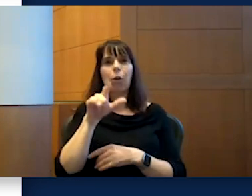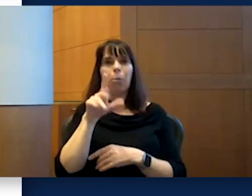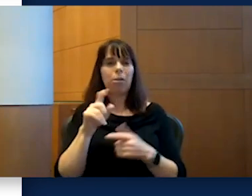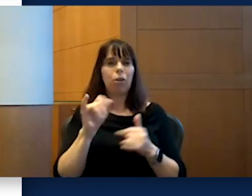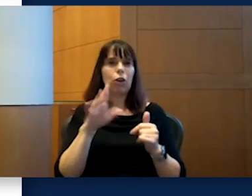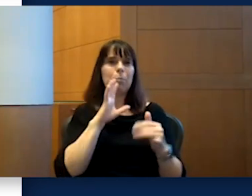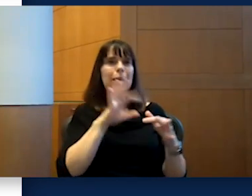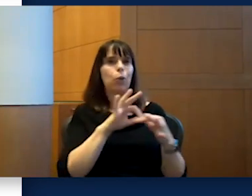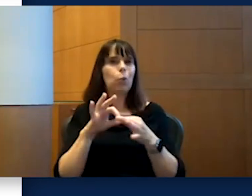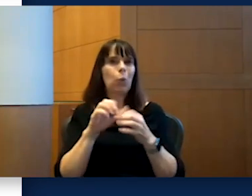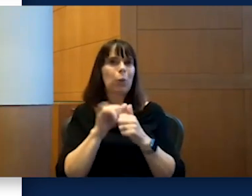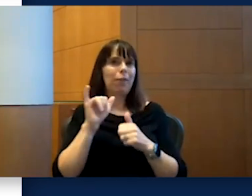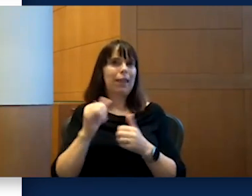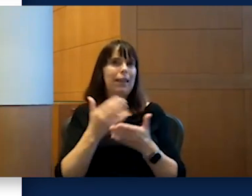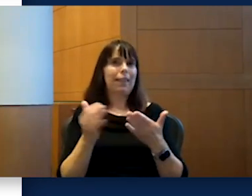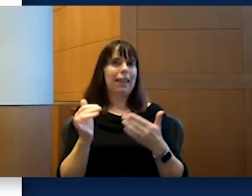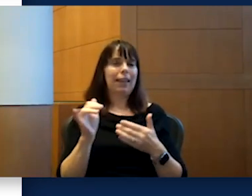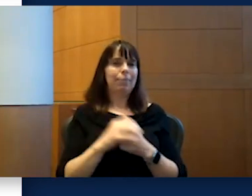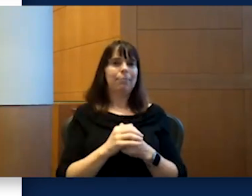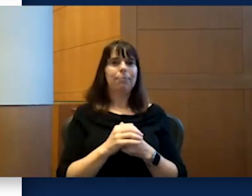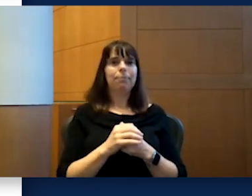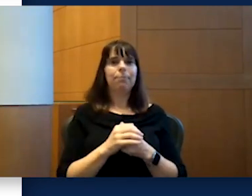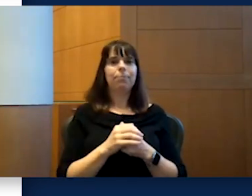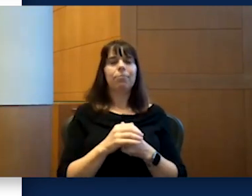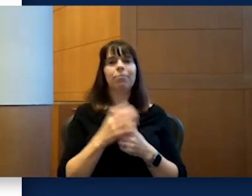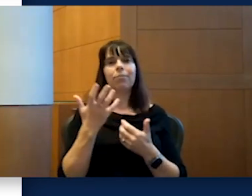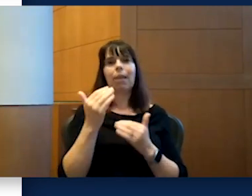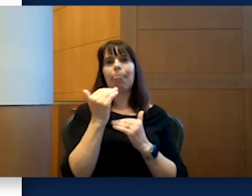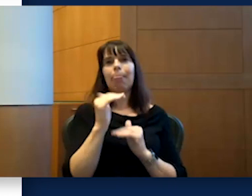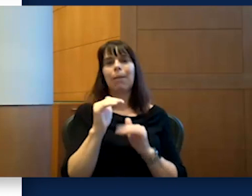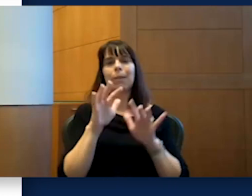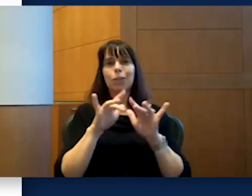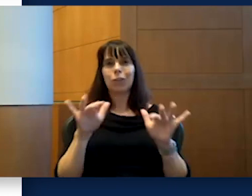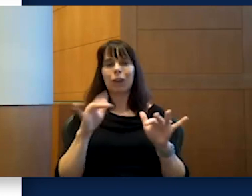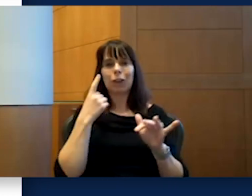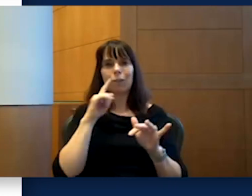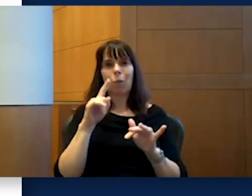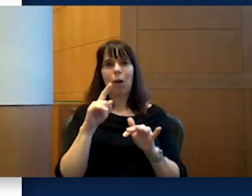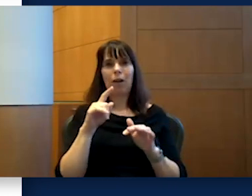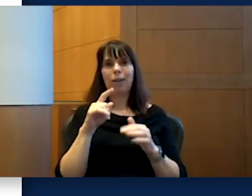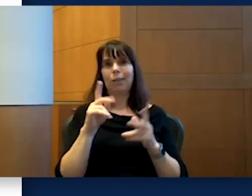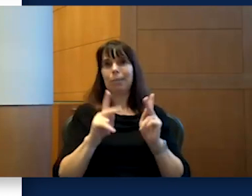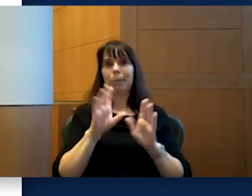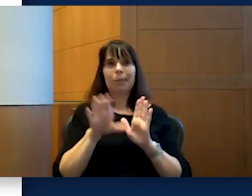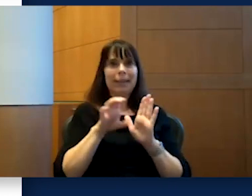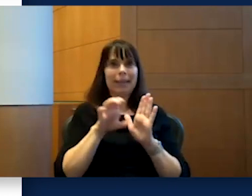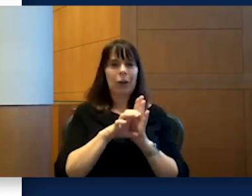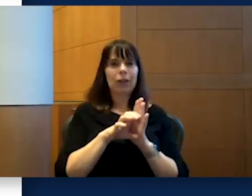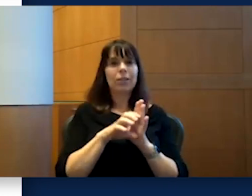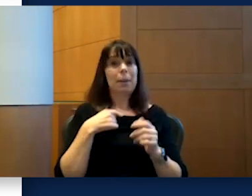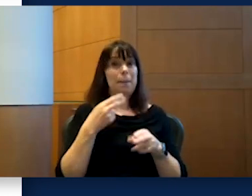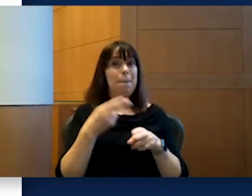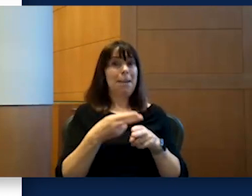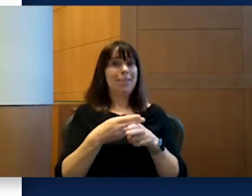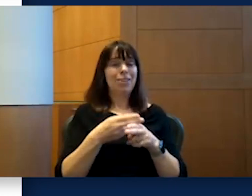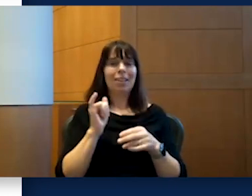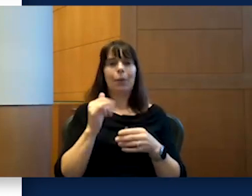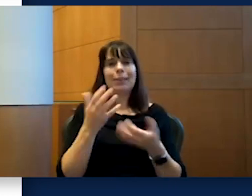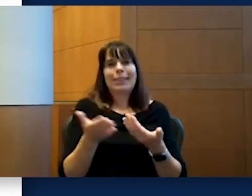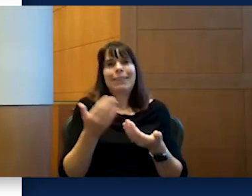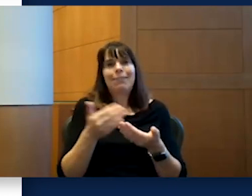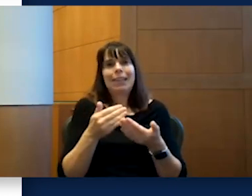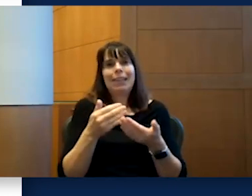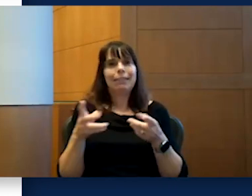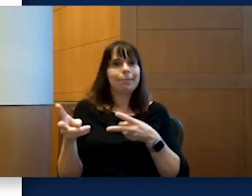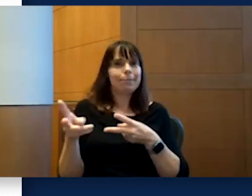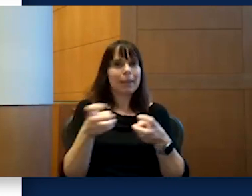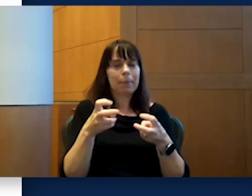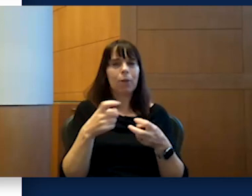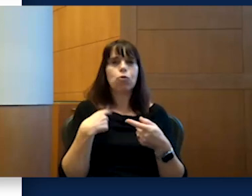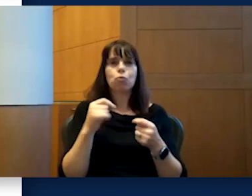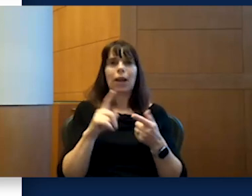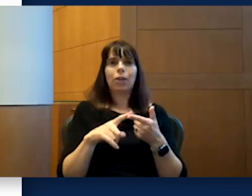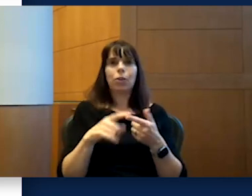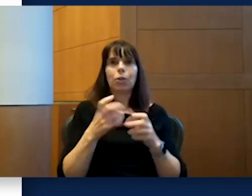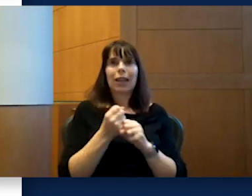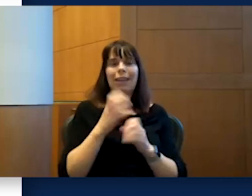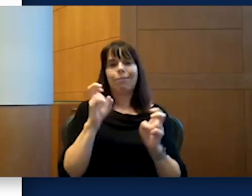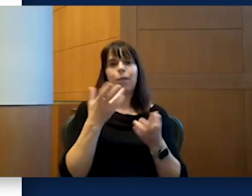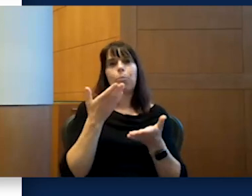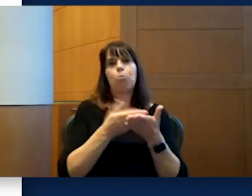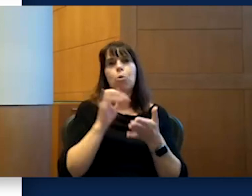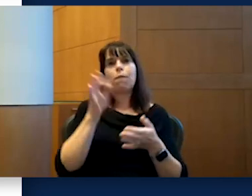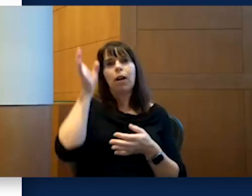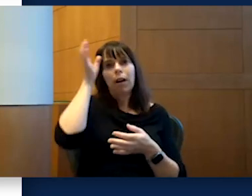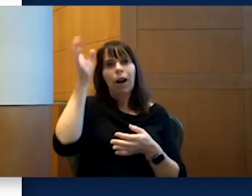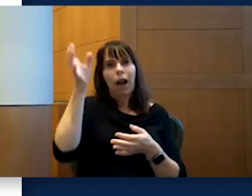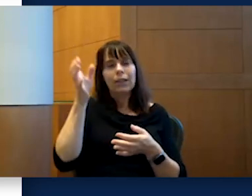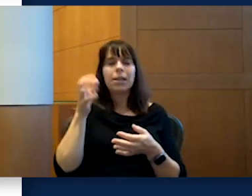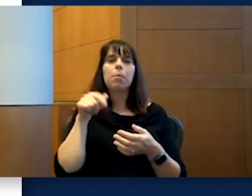We have relatively little diversity in terms of sample characteristics. But like I mentioned this was a convenient sample for proof of concept laying a foundation for future projects which will be more specific and nuanced.